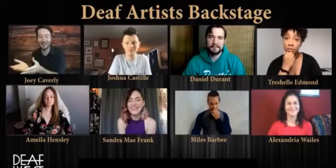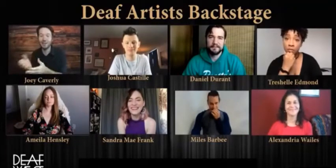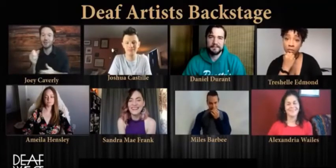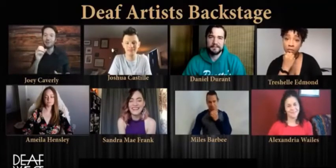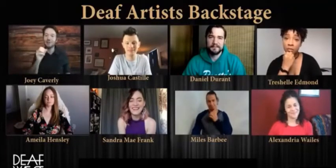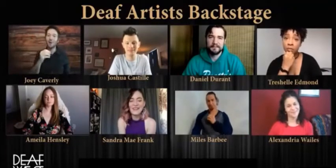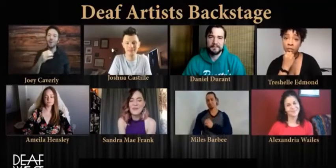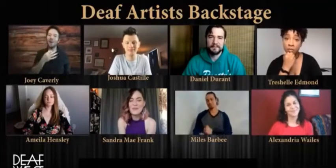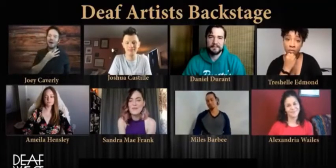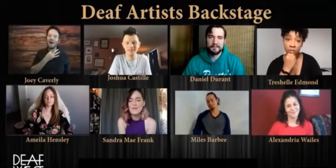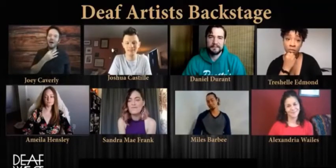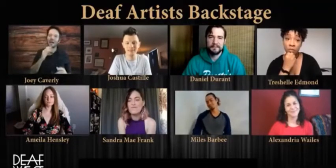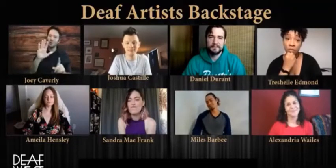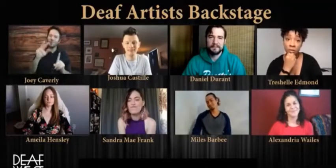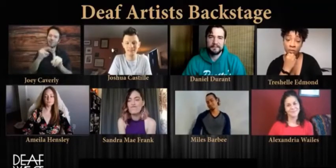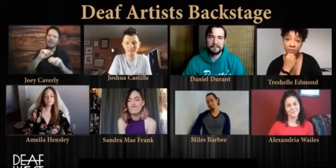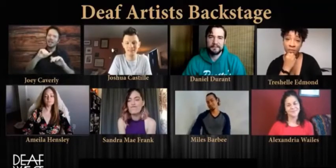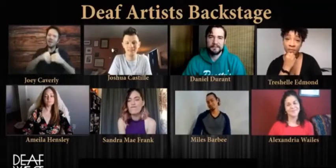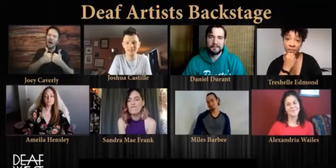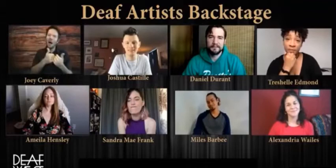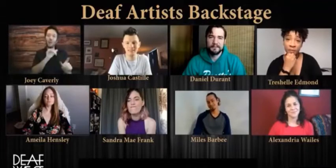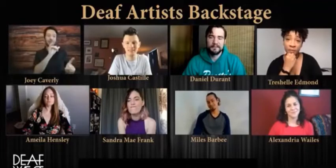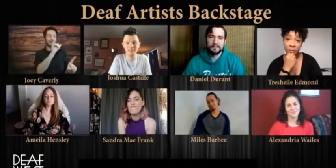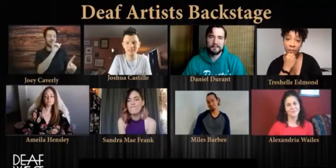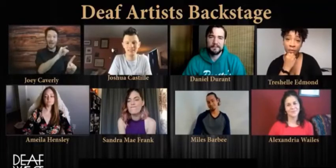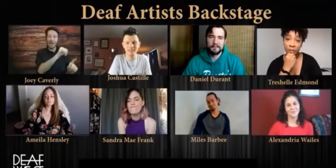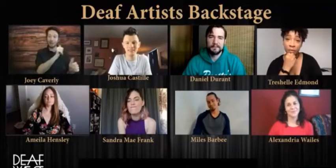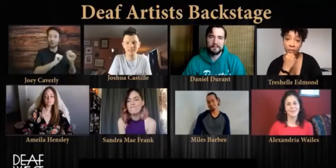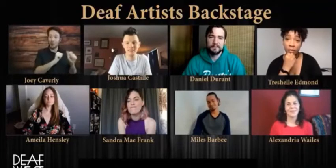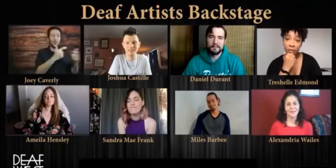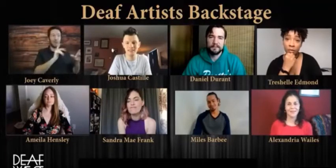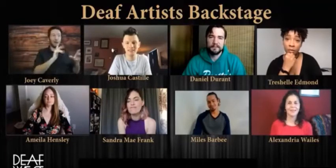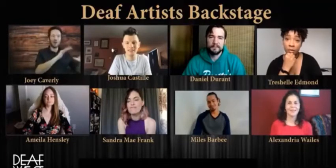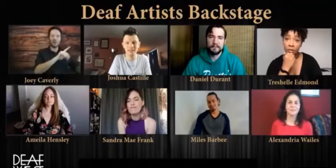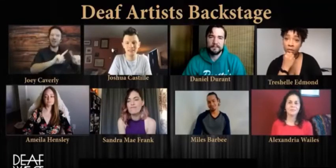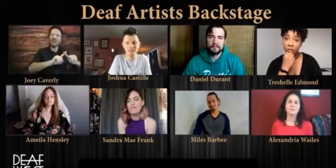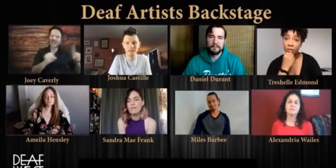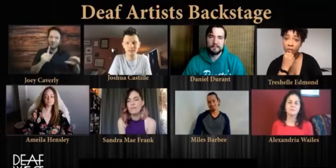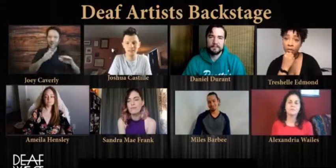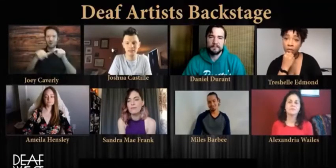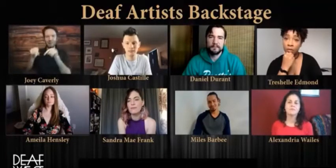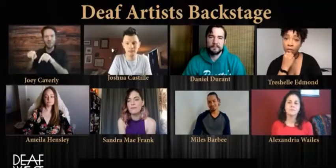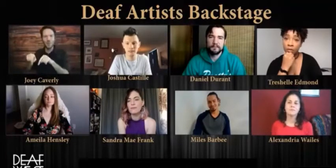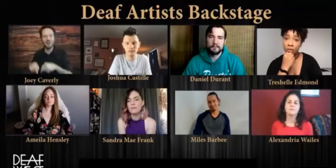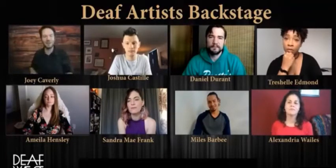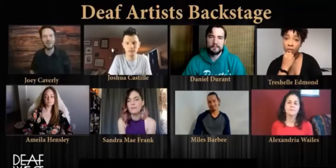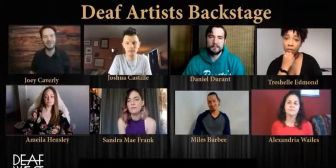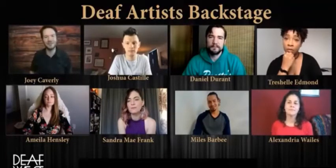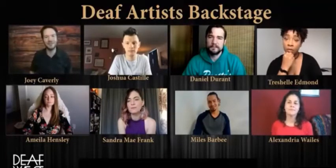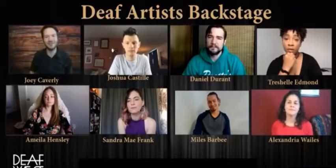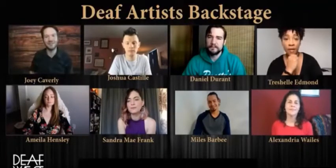And the same director did ‘Spring Awakening’. So how is it being involved in ‘Big River’?